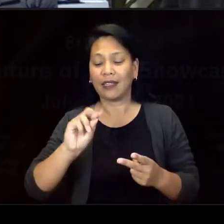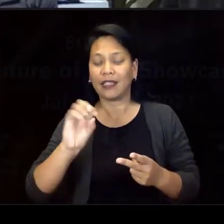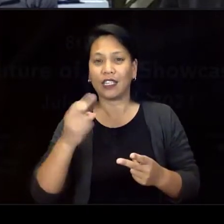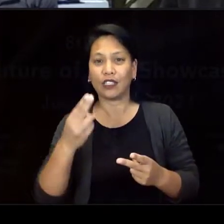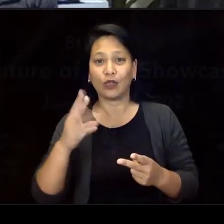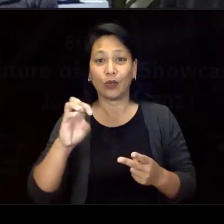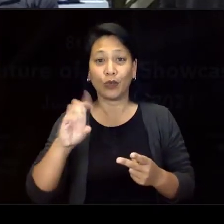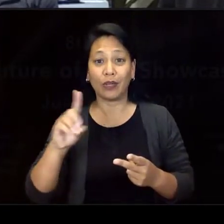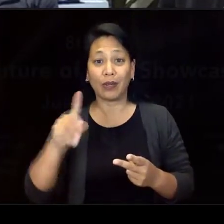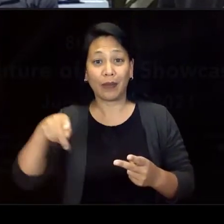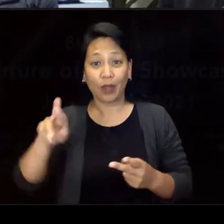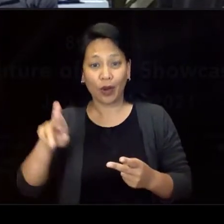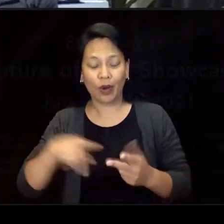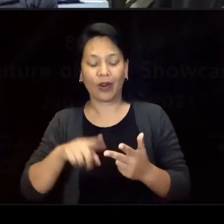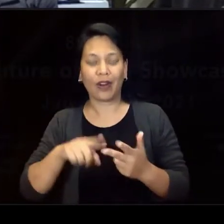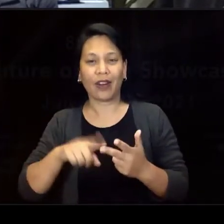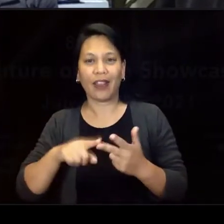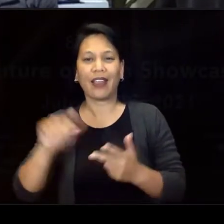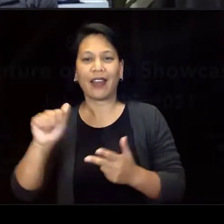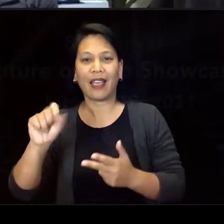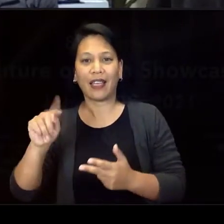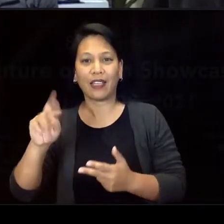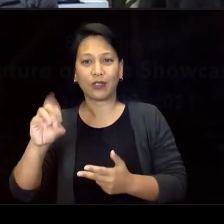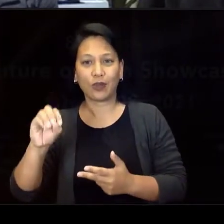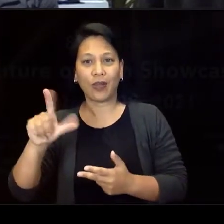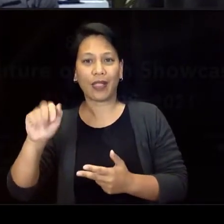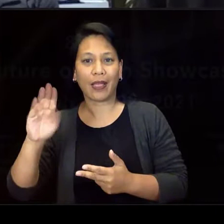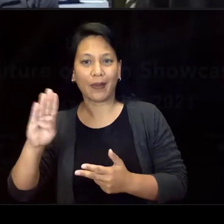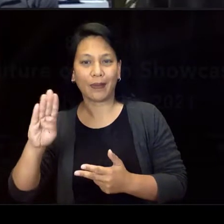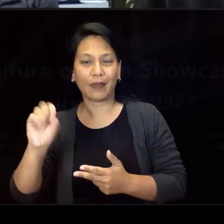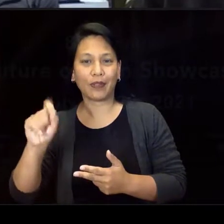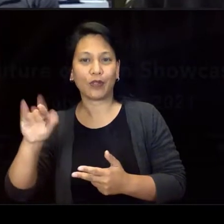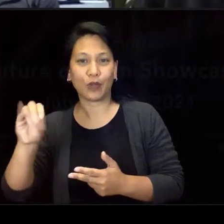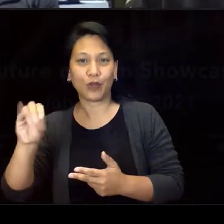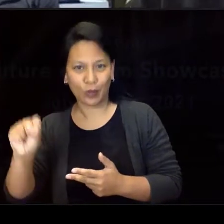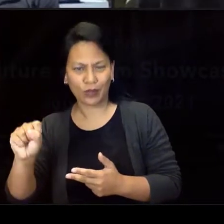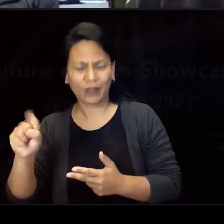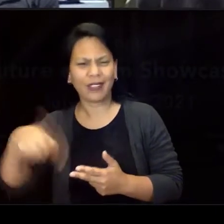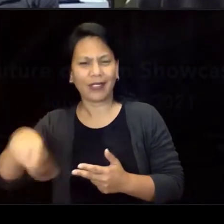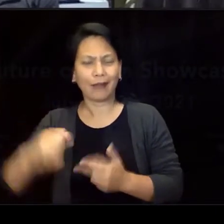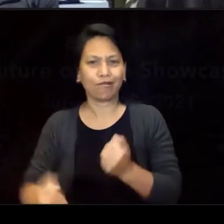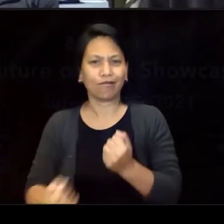All for their unwavering support of FOFS and our festival industry program.